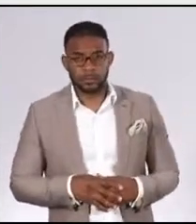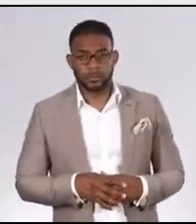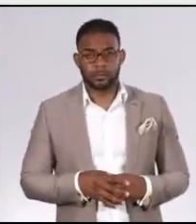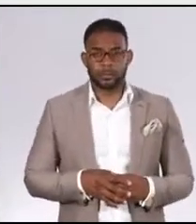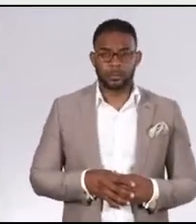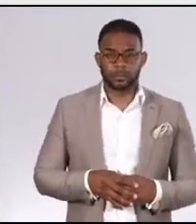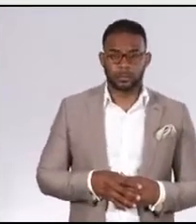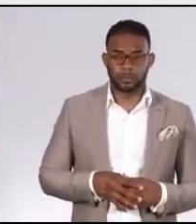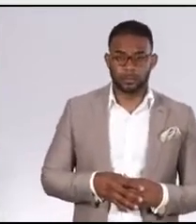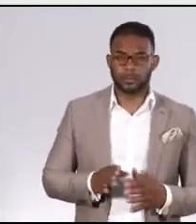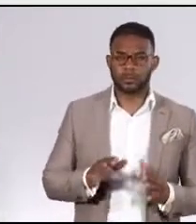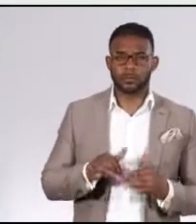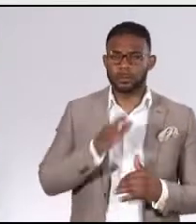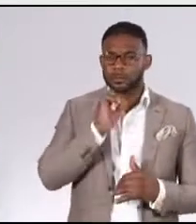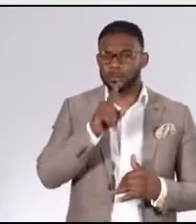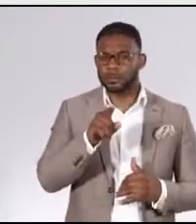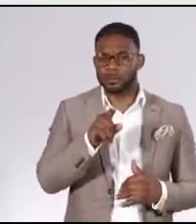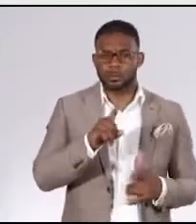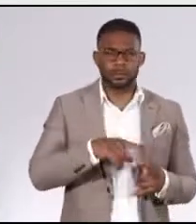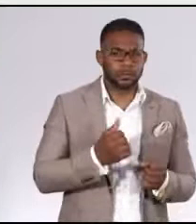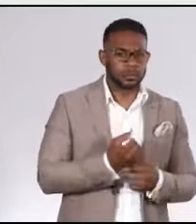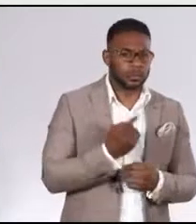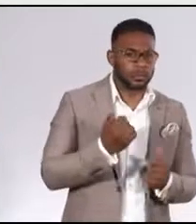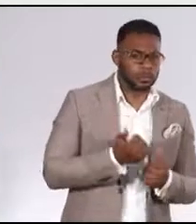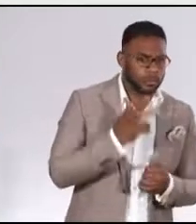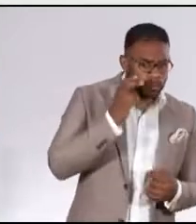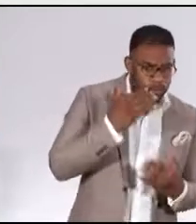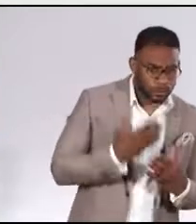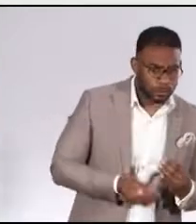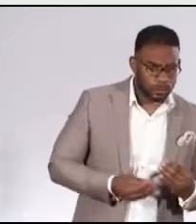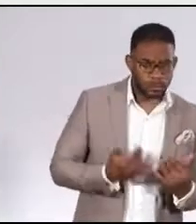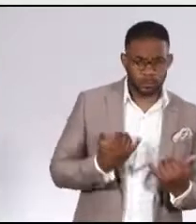So how old are you or your loved one with hearing loss currently?